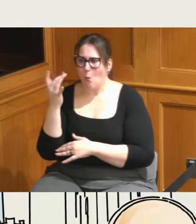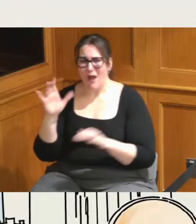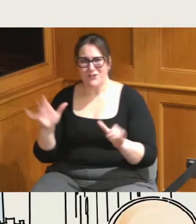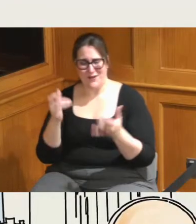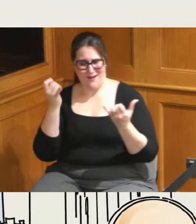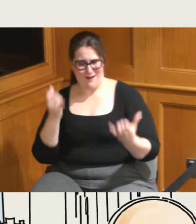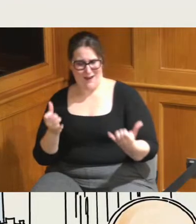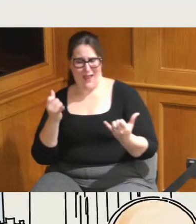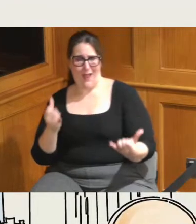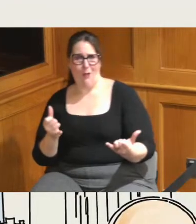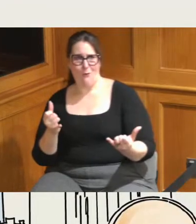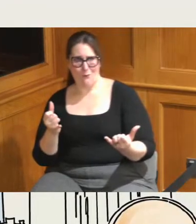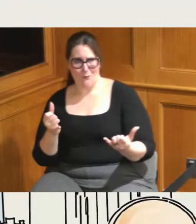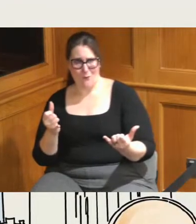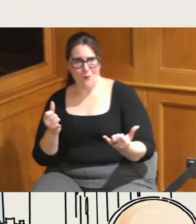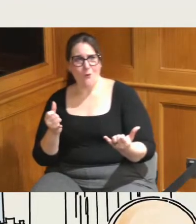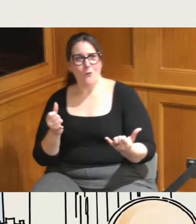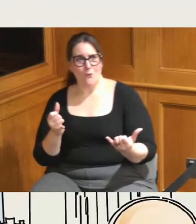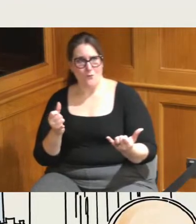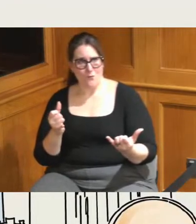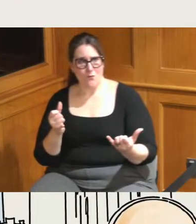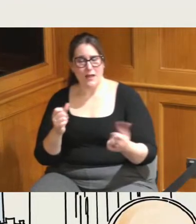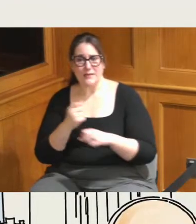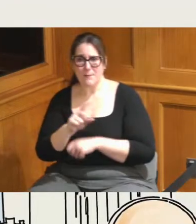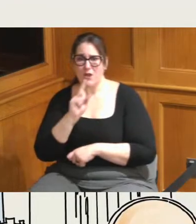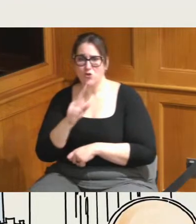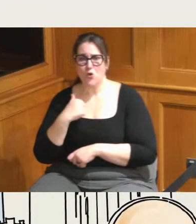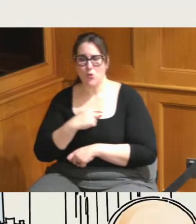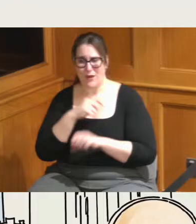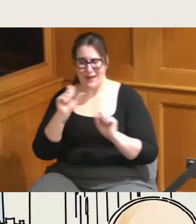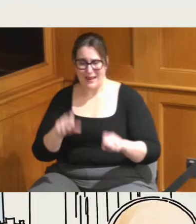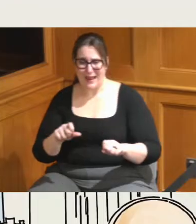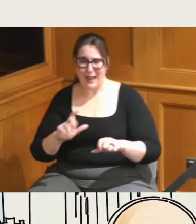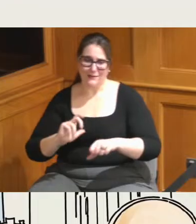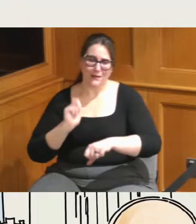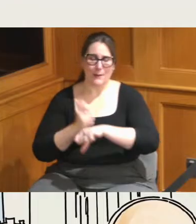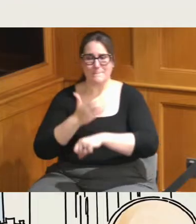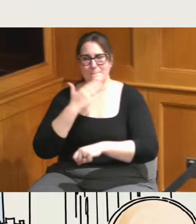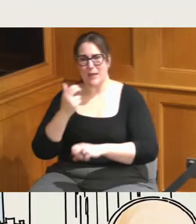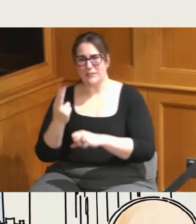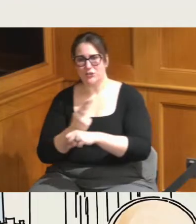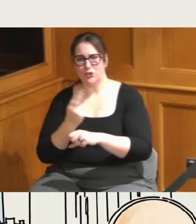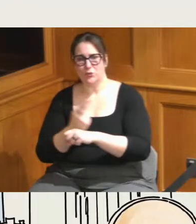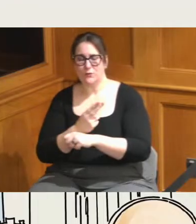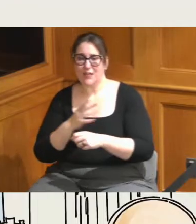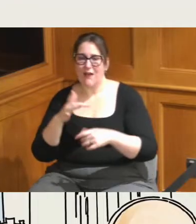aspiration and to make sure that we can enable the highest and best use of available real estate as